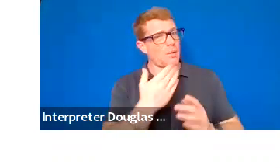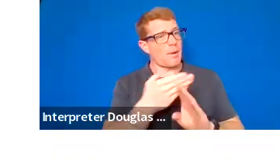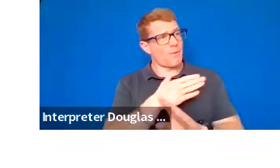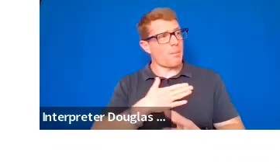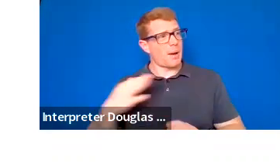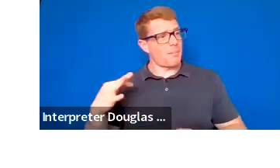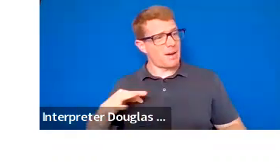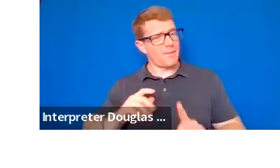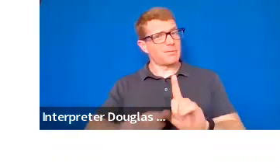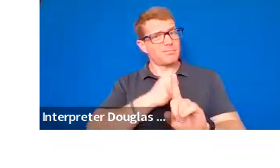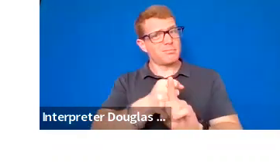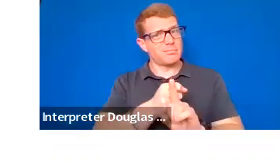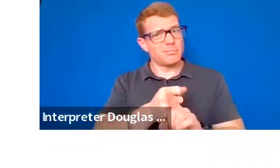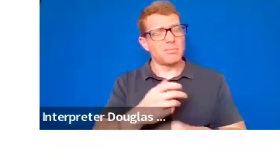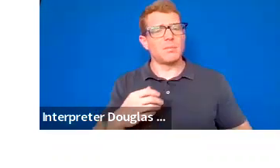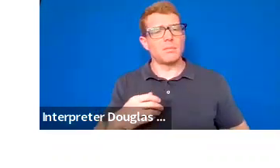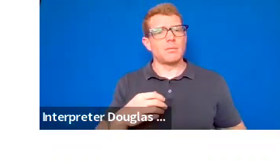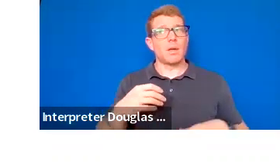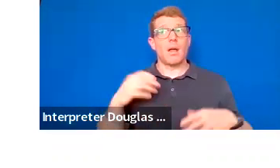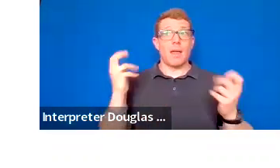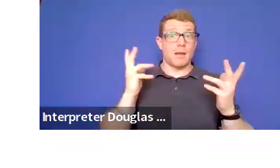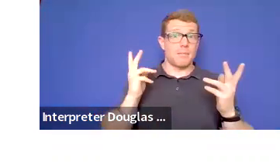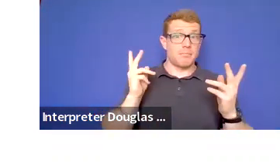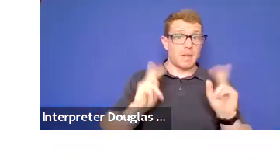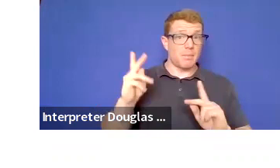Lot of people wanna know. How do they properly replace?